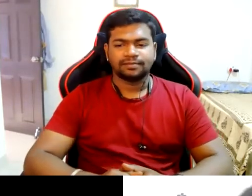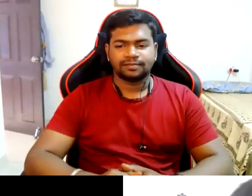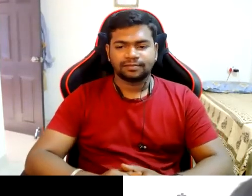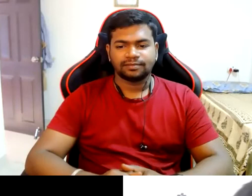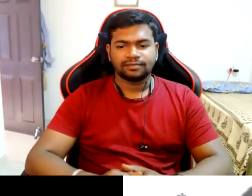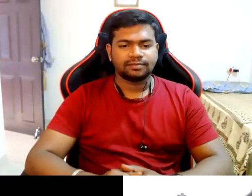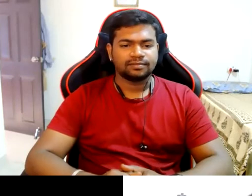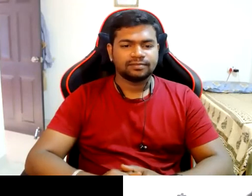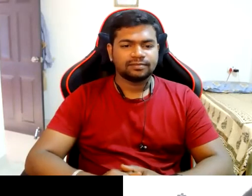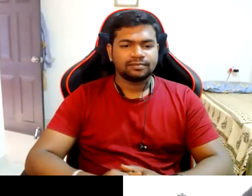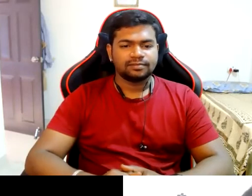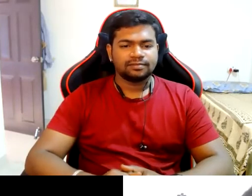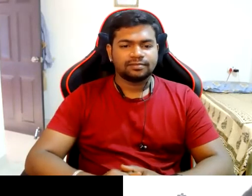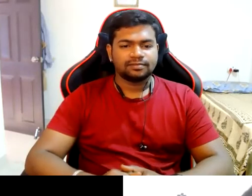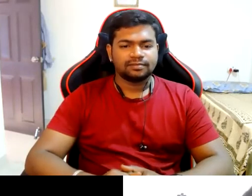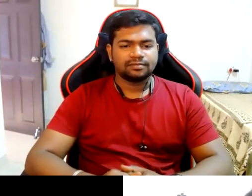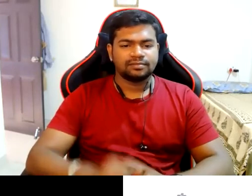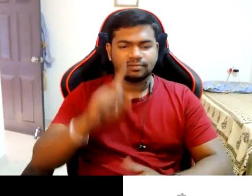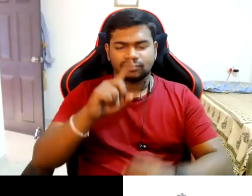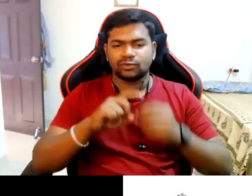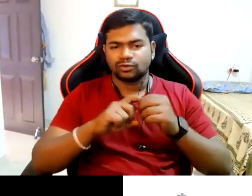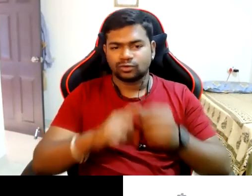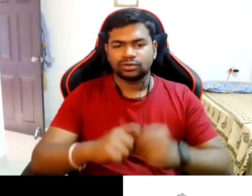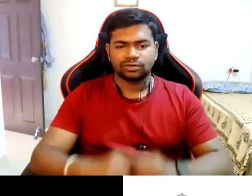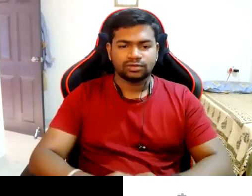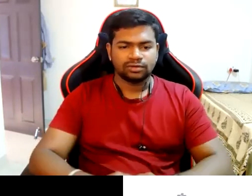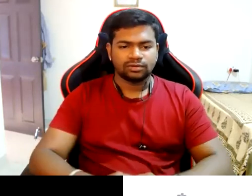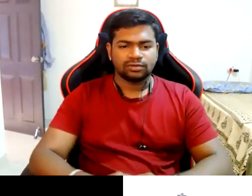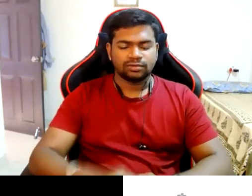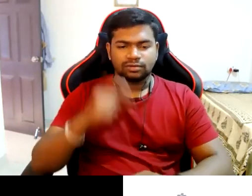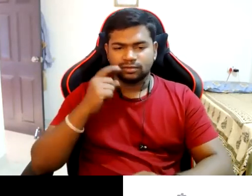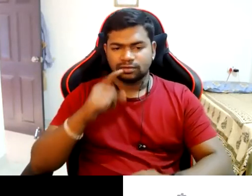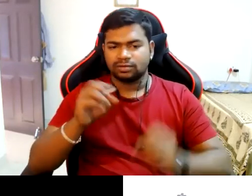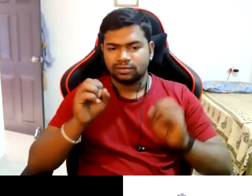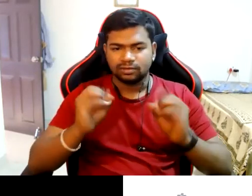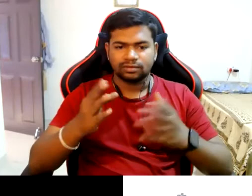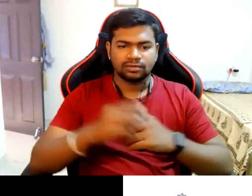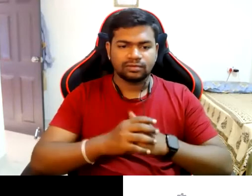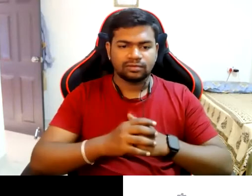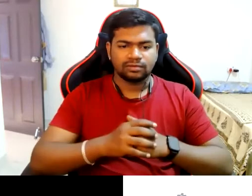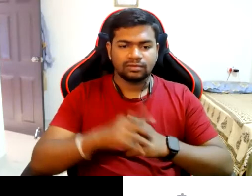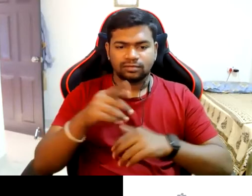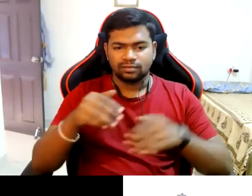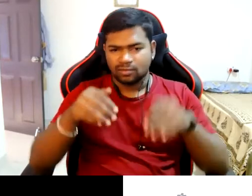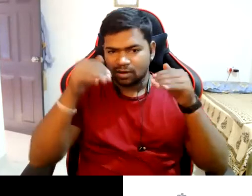Another thing is that one question comes to my mind like in the beginning you did hide your disability.